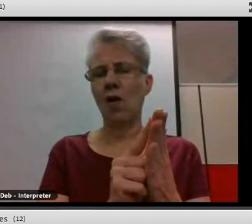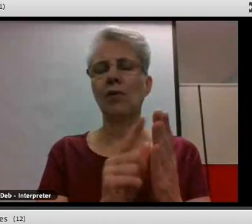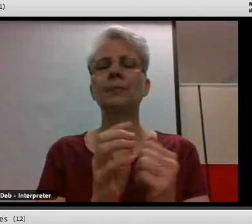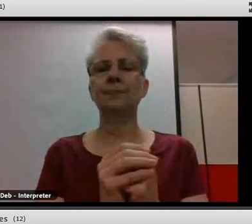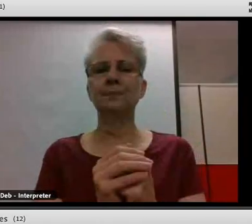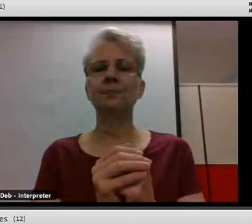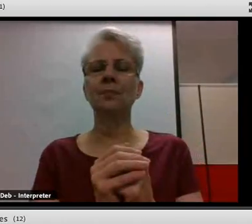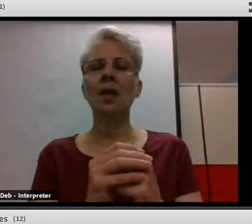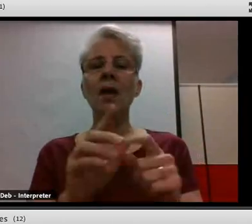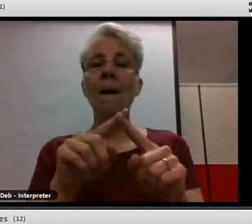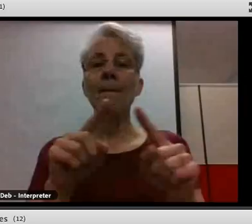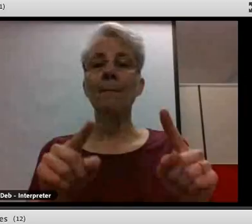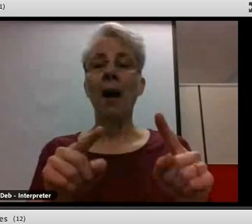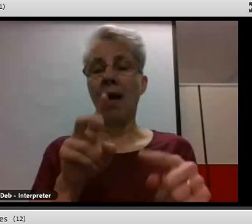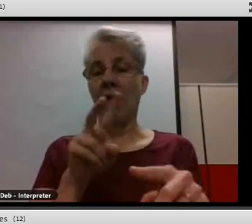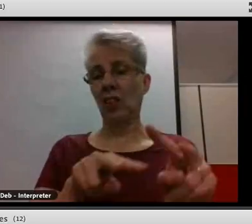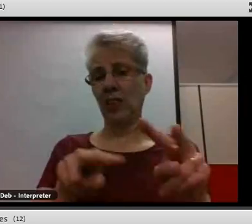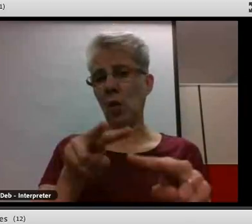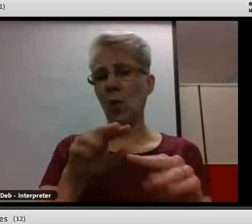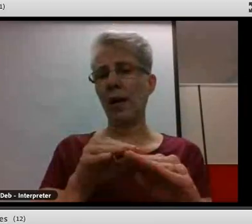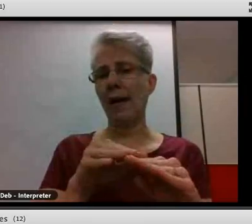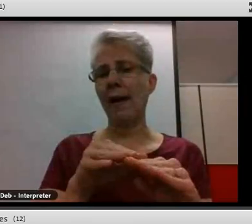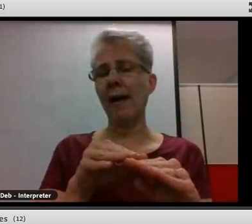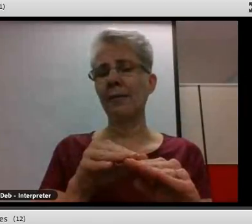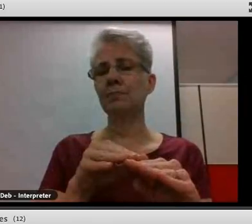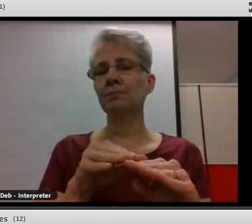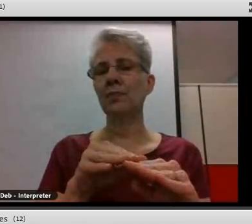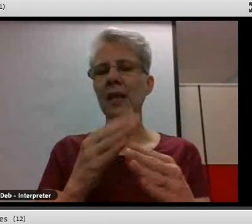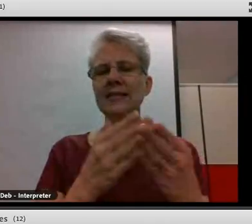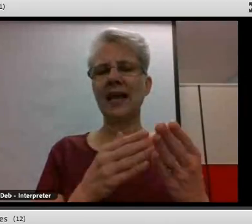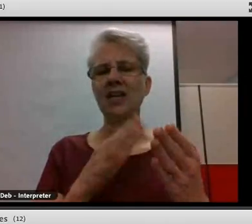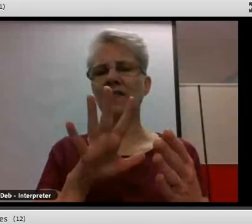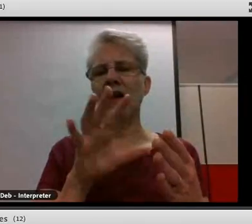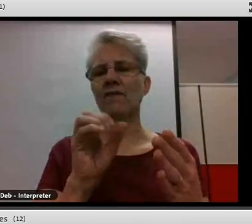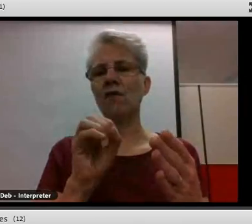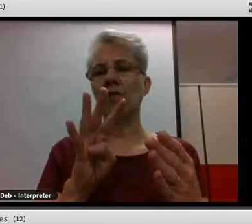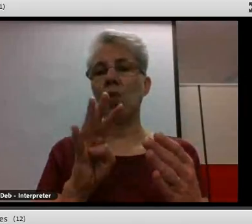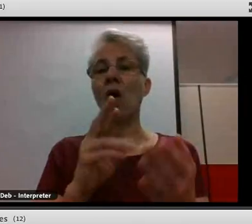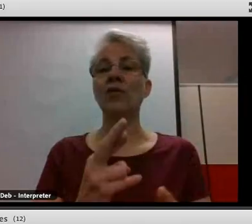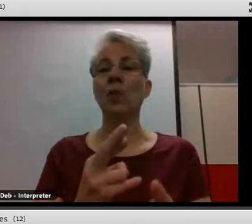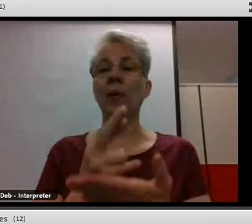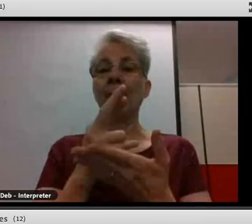So, again, we play a huge role in people's life.